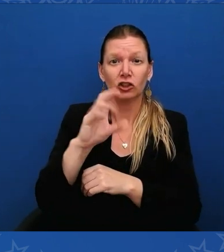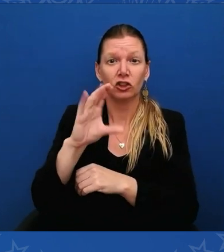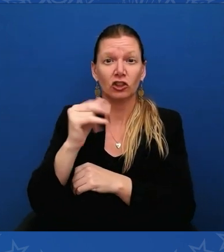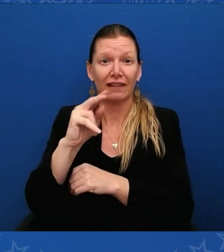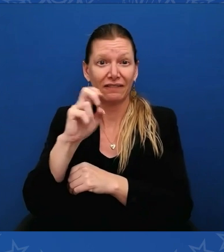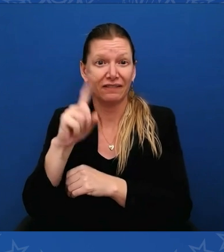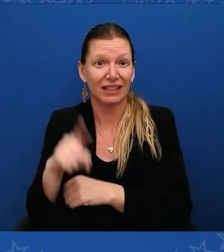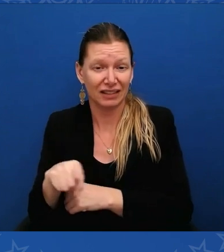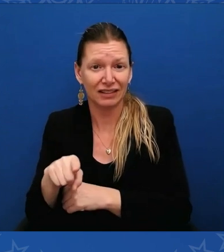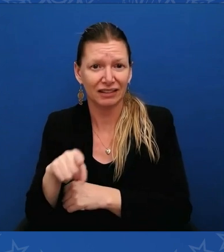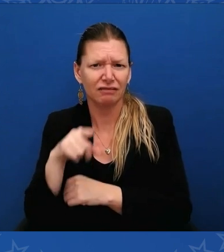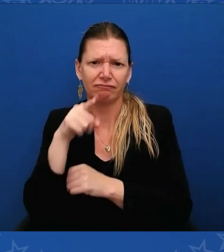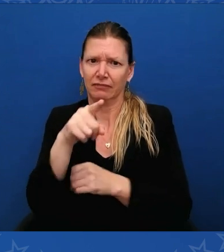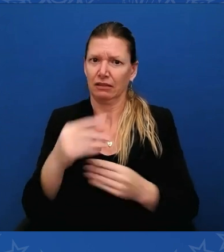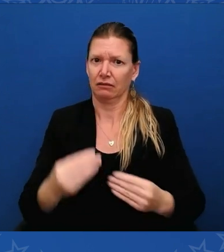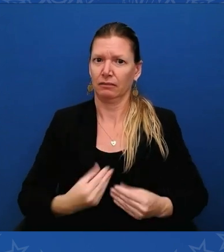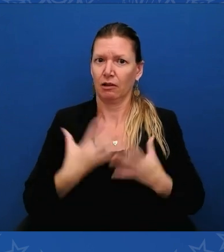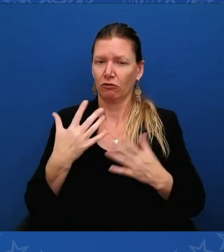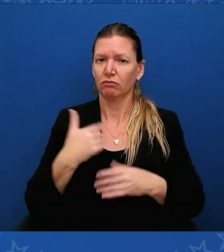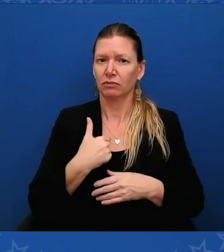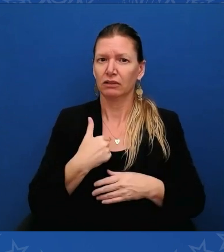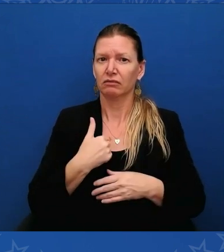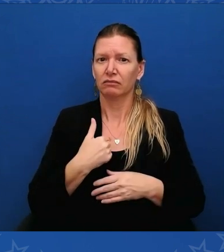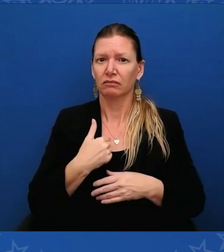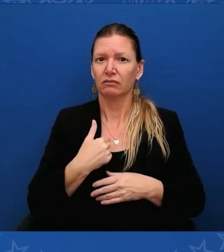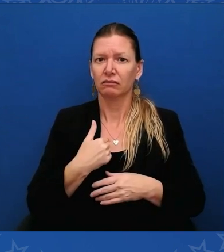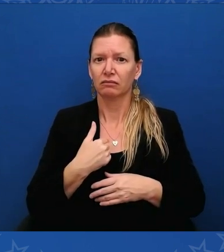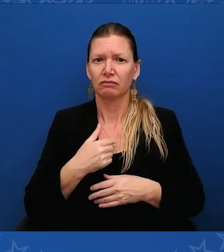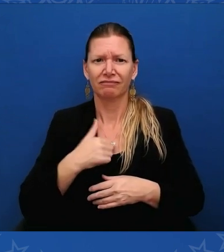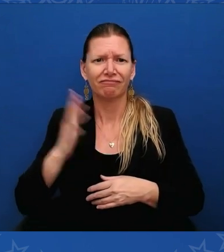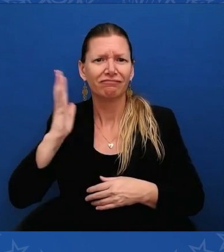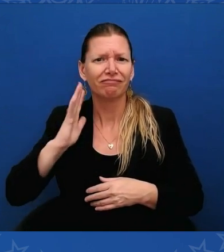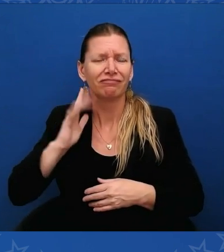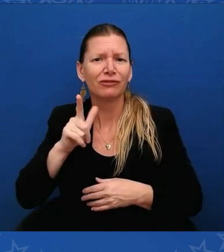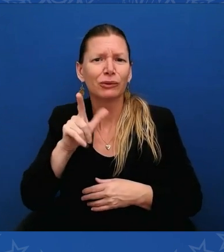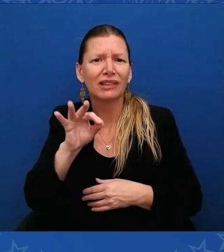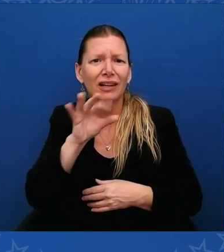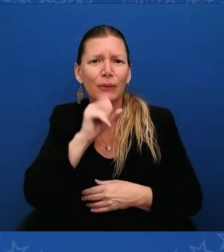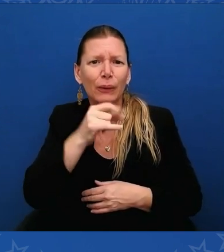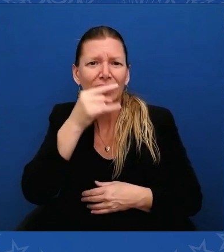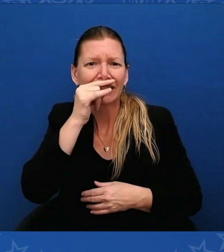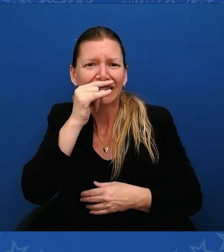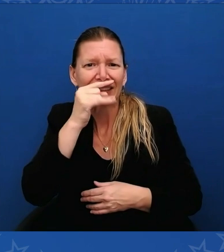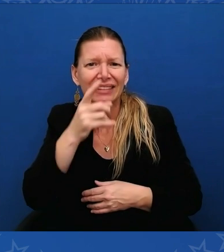He was -- organizing in Delaware. My dad taught me early on about the dignity of work